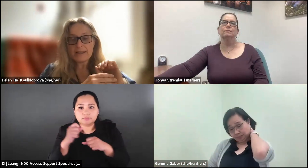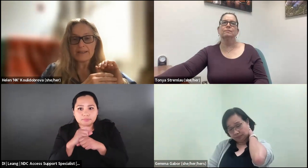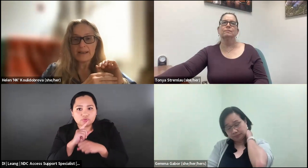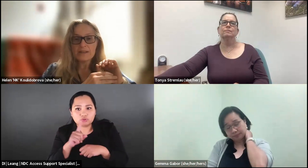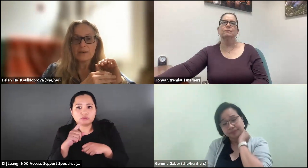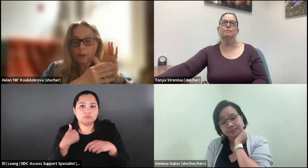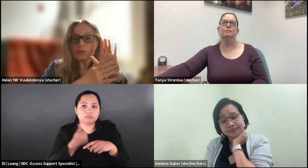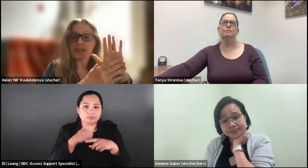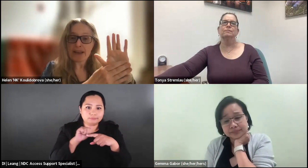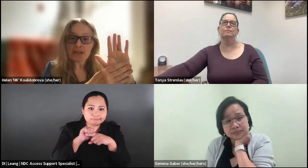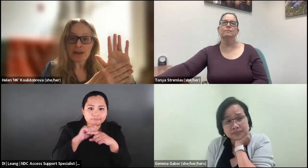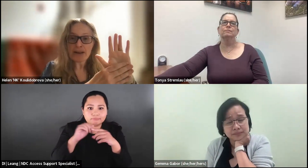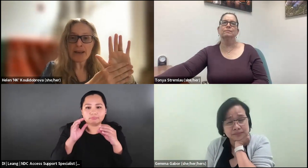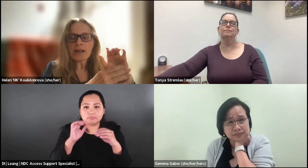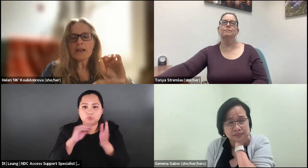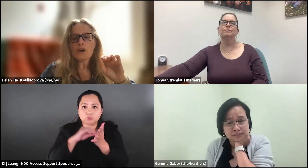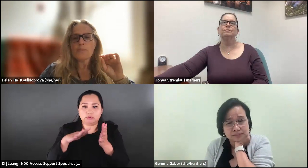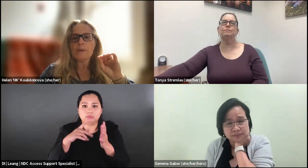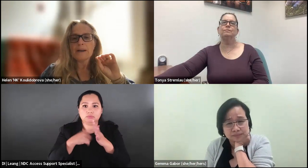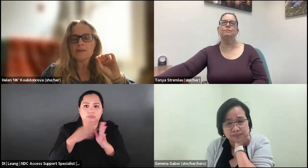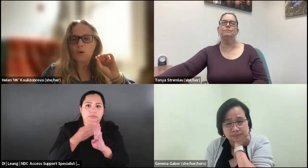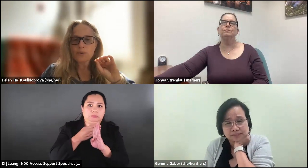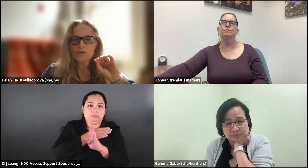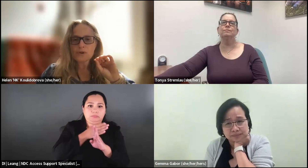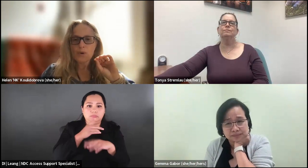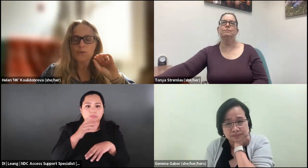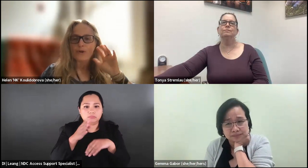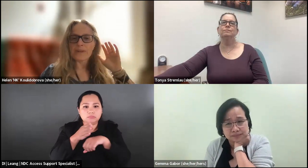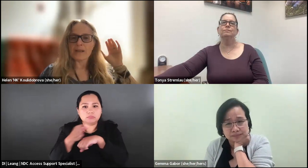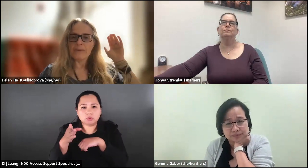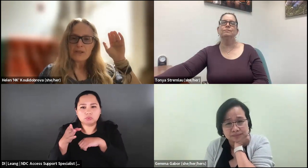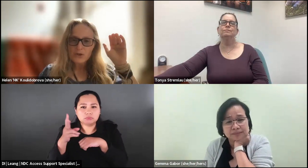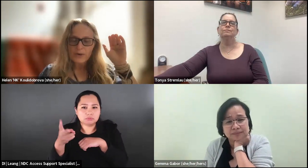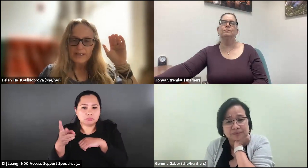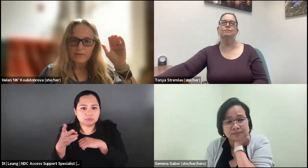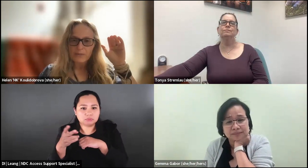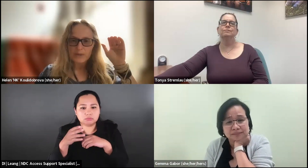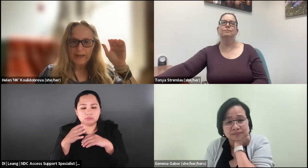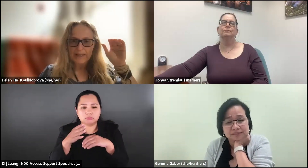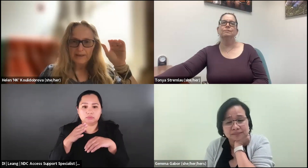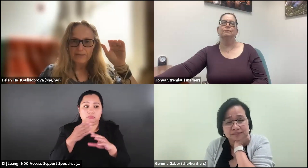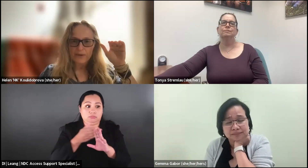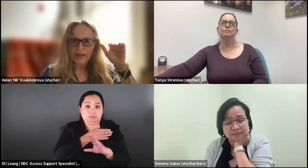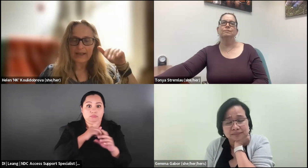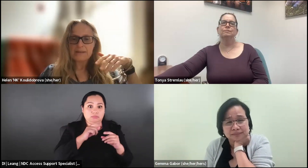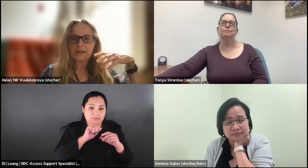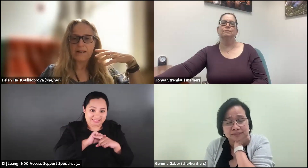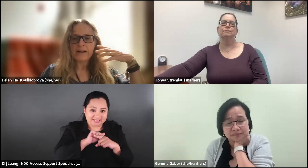hit postsecondary, but also, from the administrative perspective.